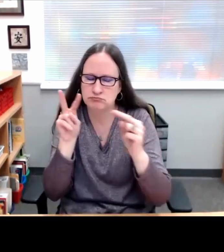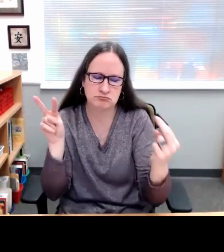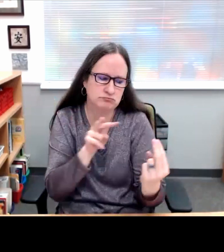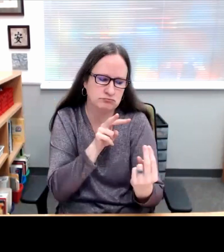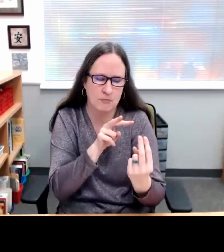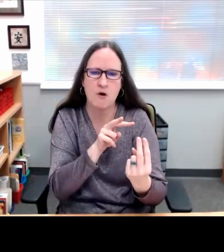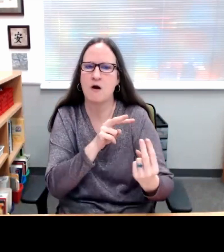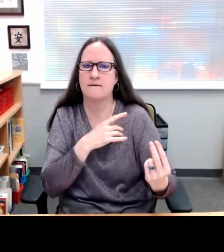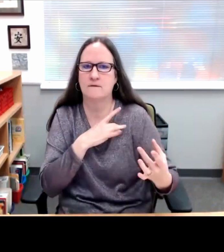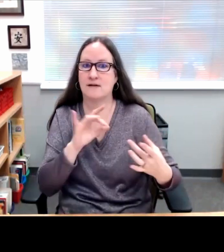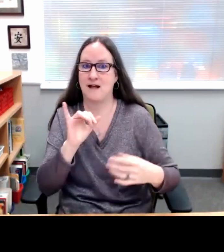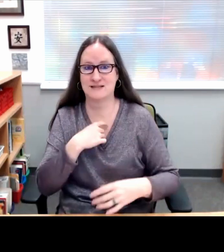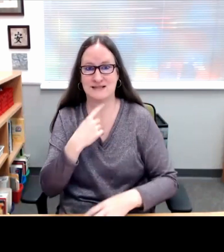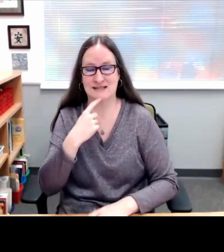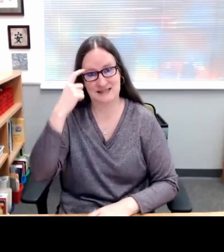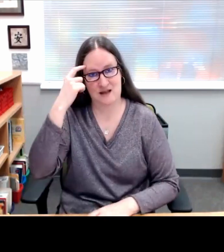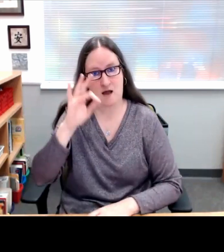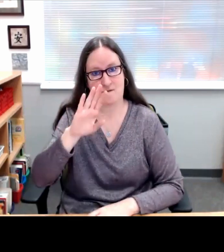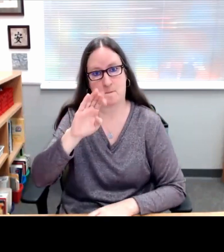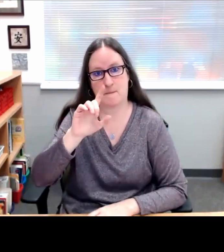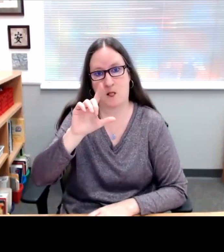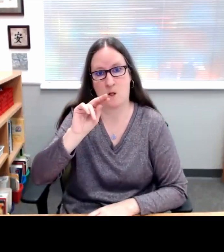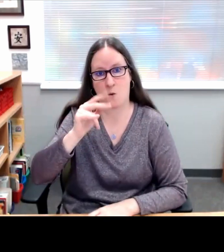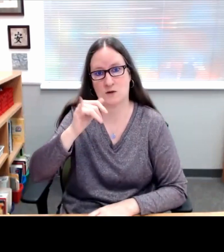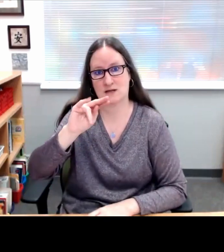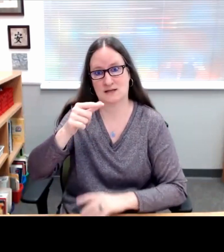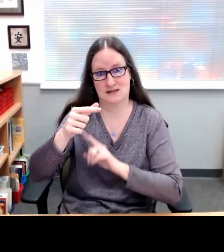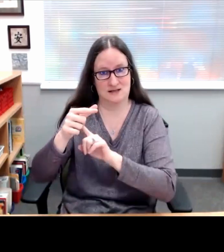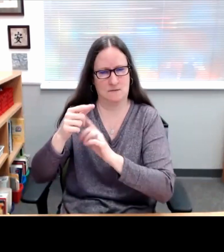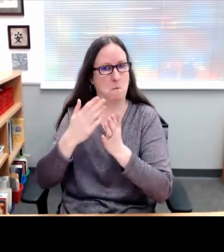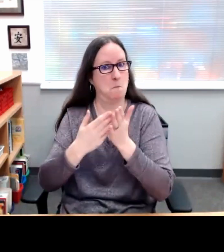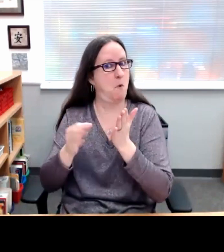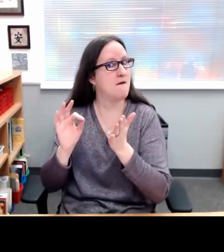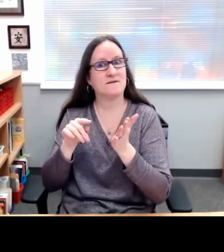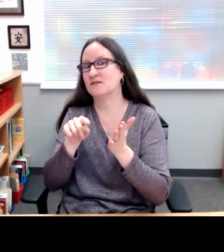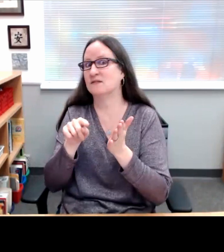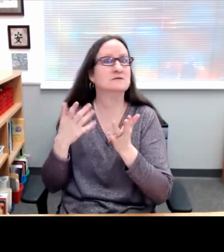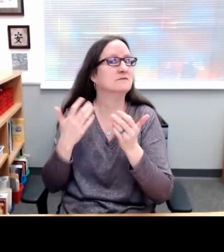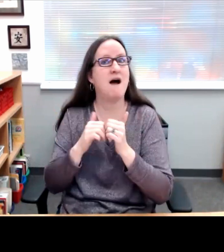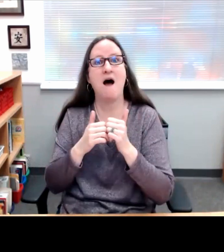because we don't hear, it's all about our eyes. And like I said, having that sense of belonging,